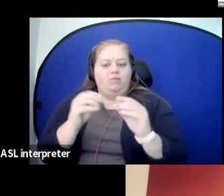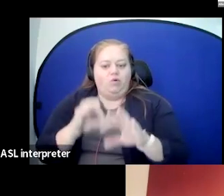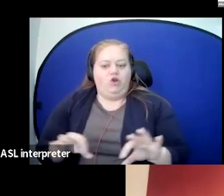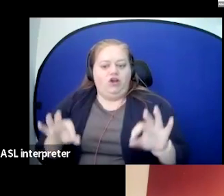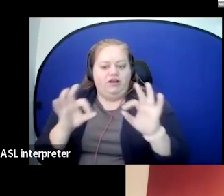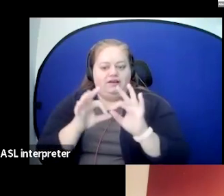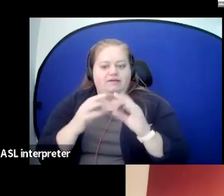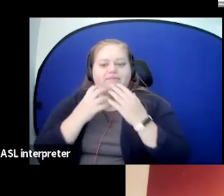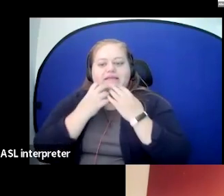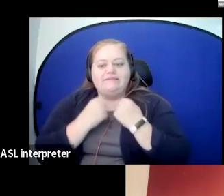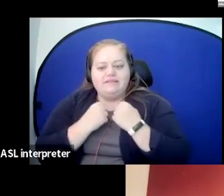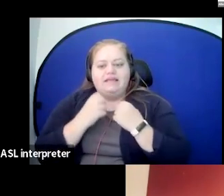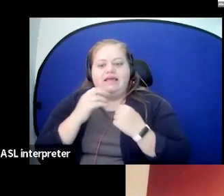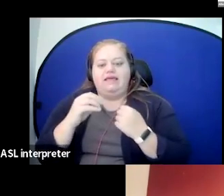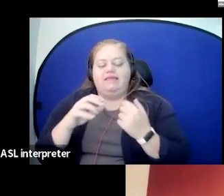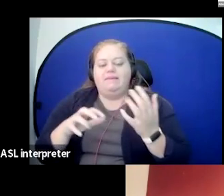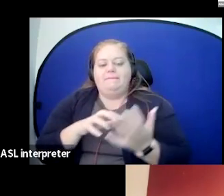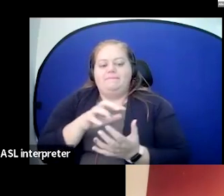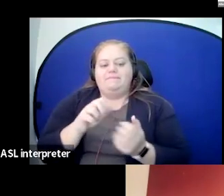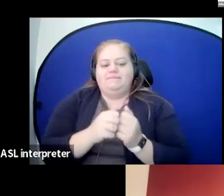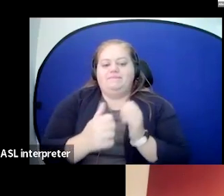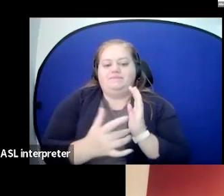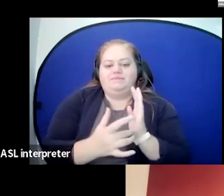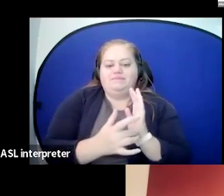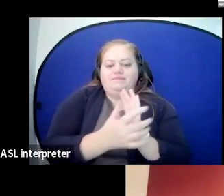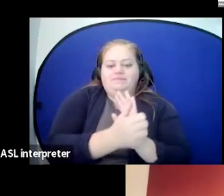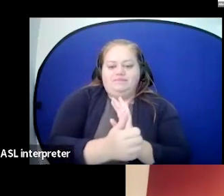And the combination of the technical skills and the desire